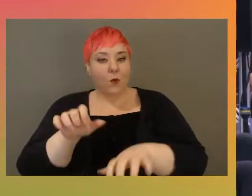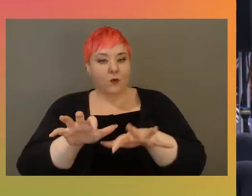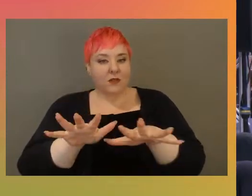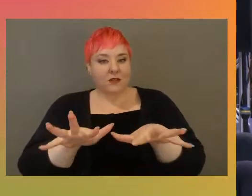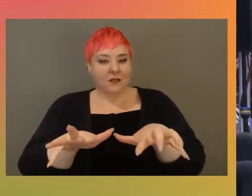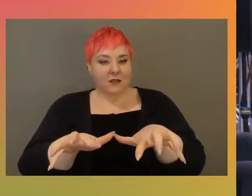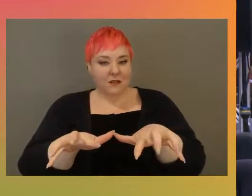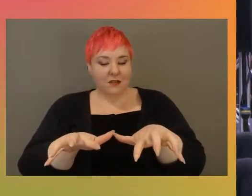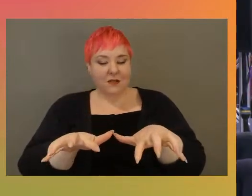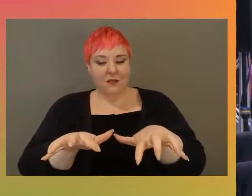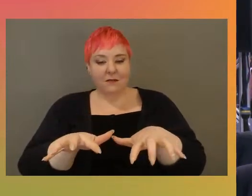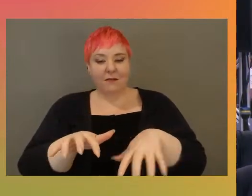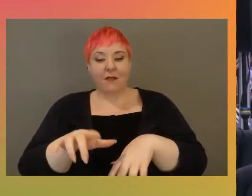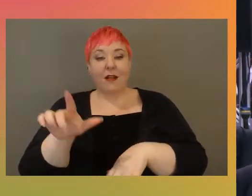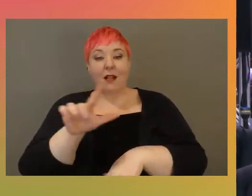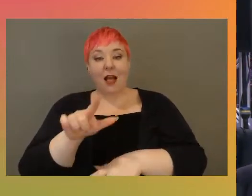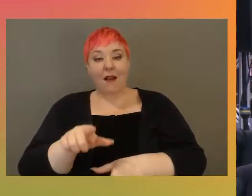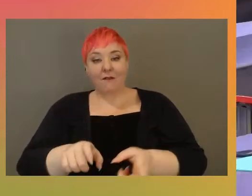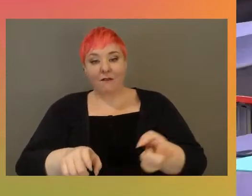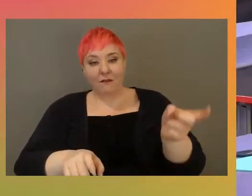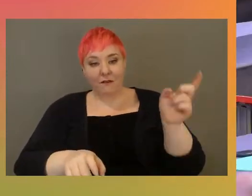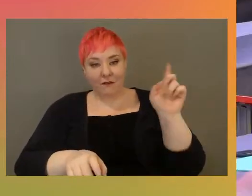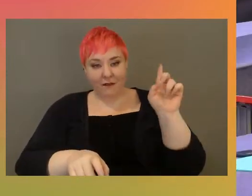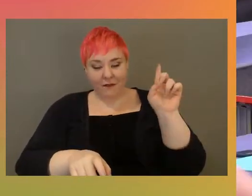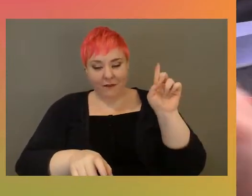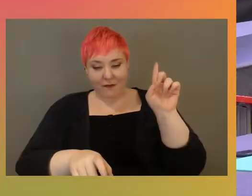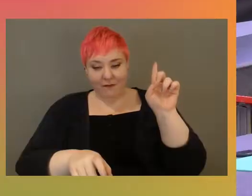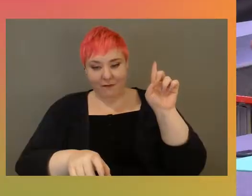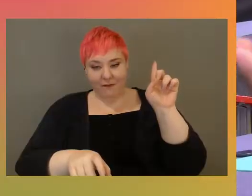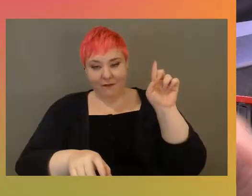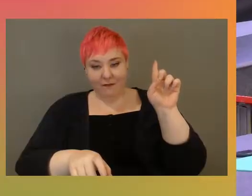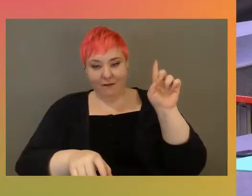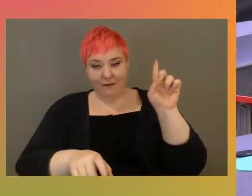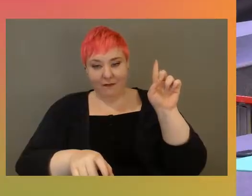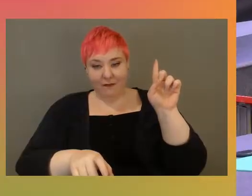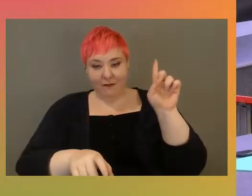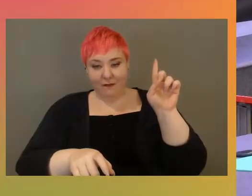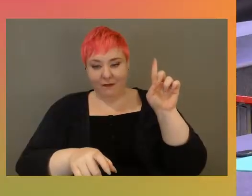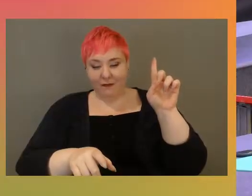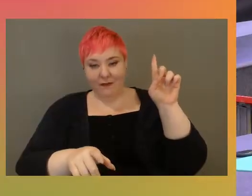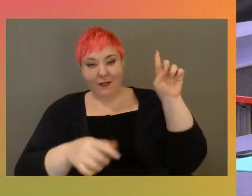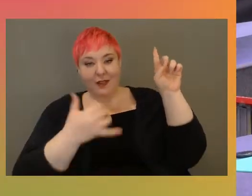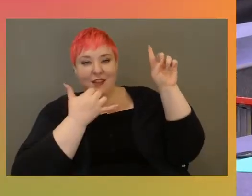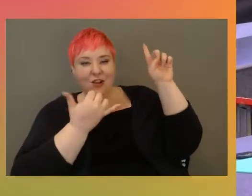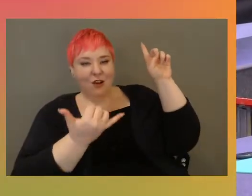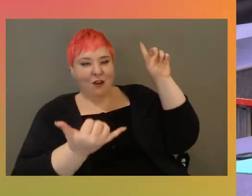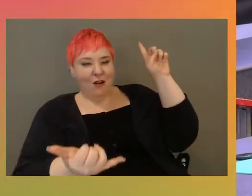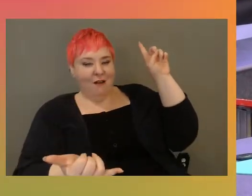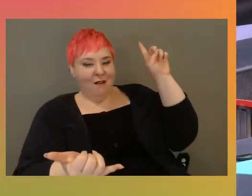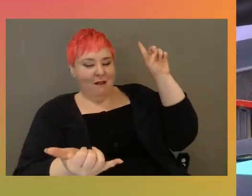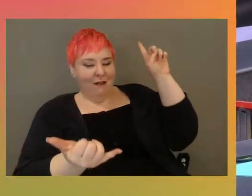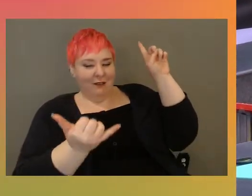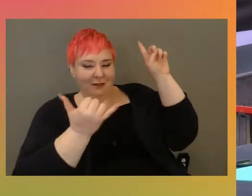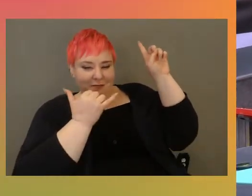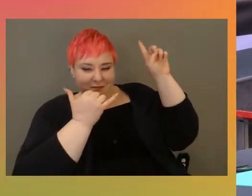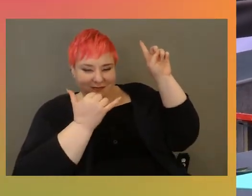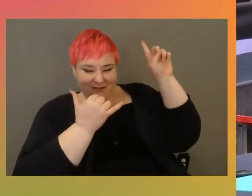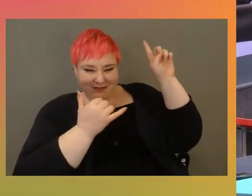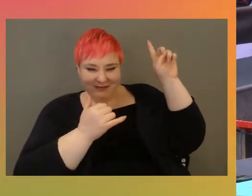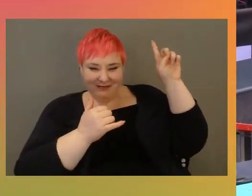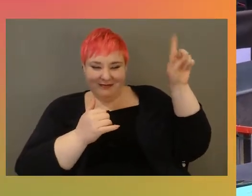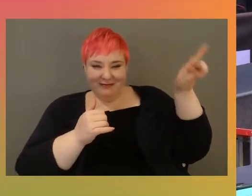TOES.